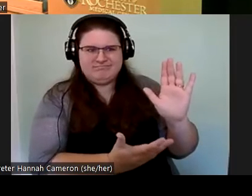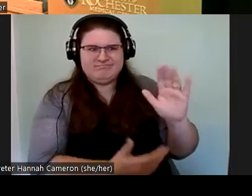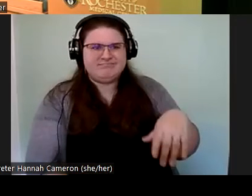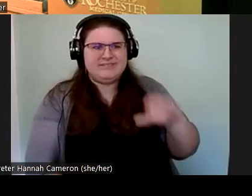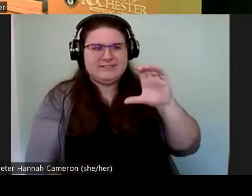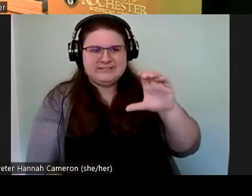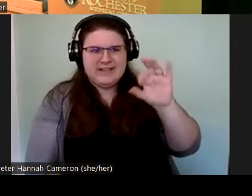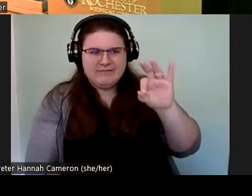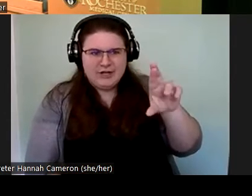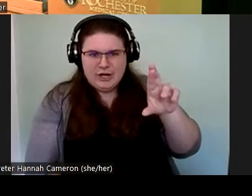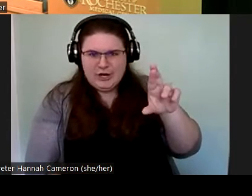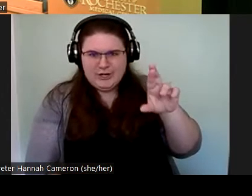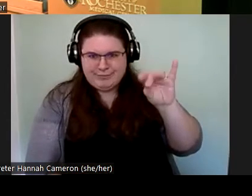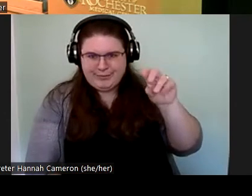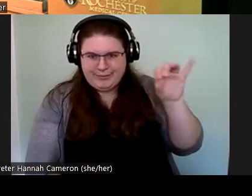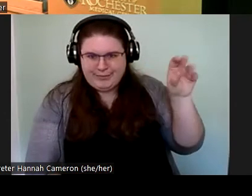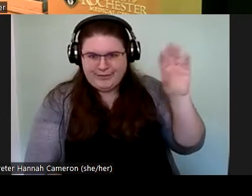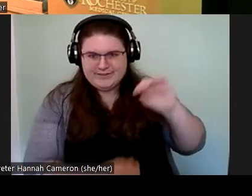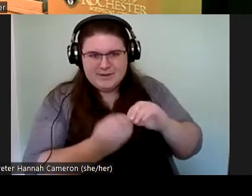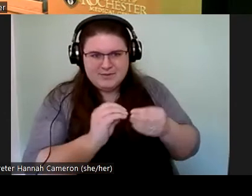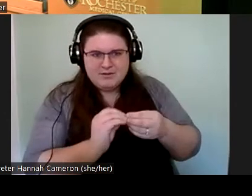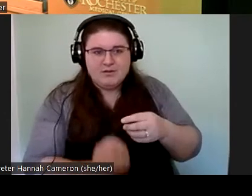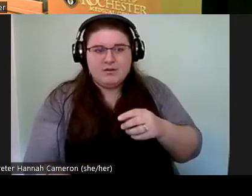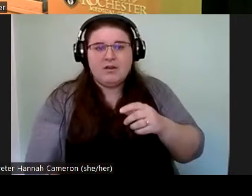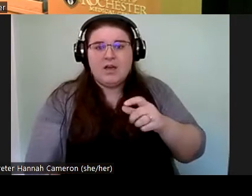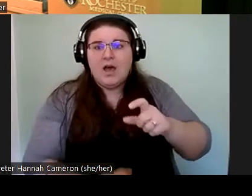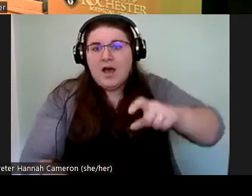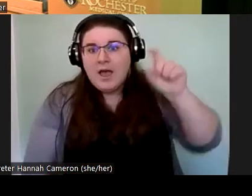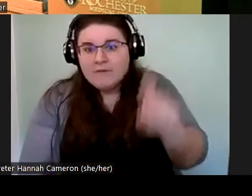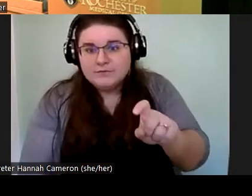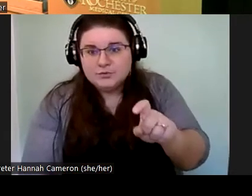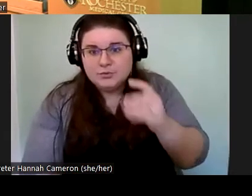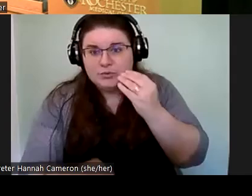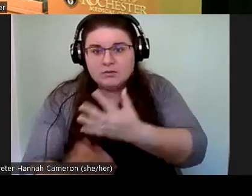it actually says that you don't have to share that information to the patient if you think it's going